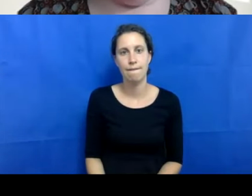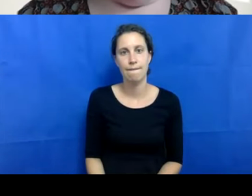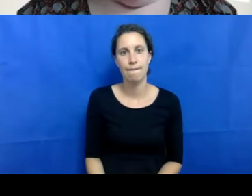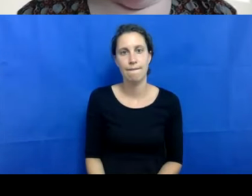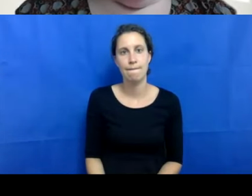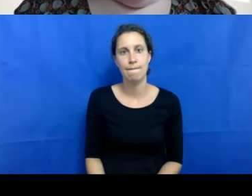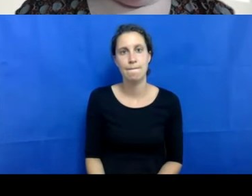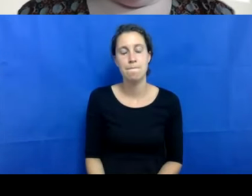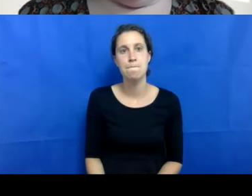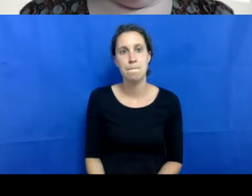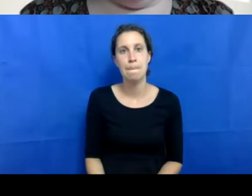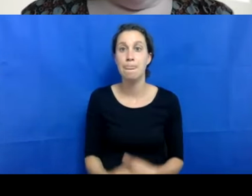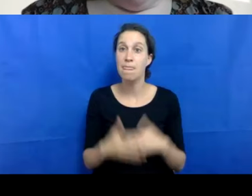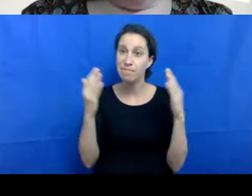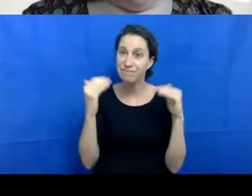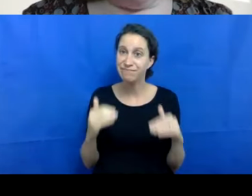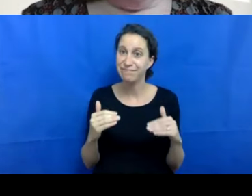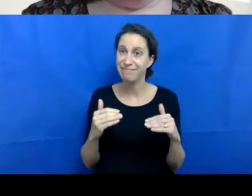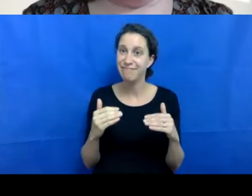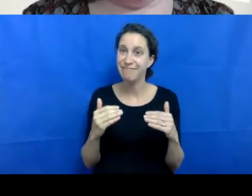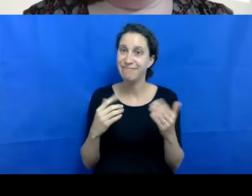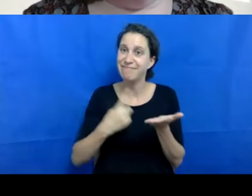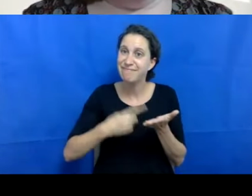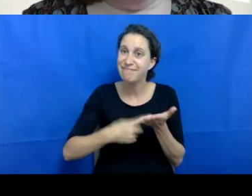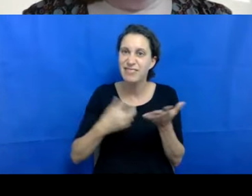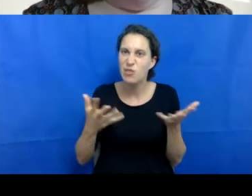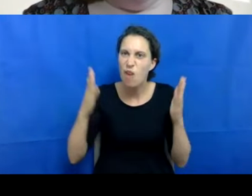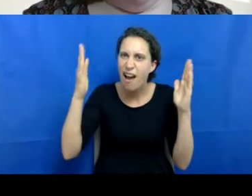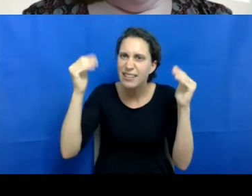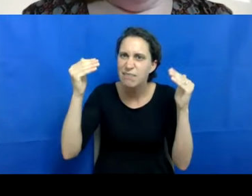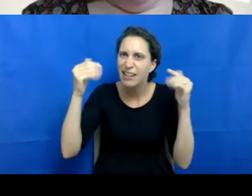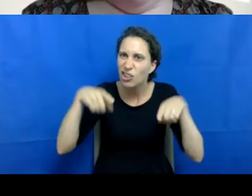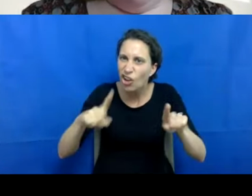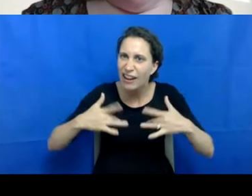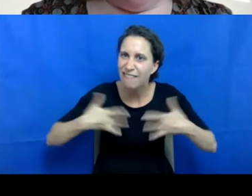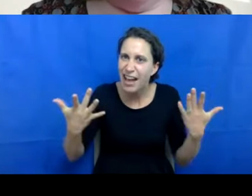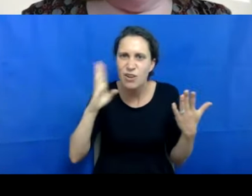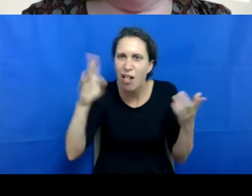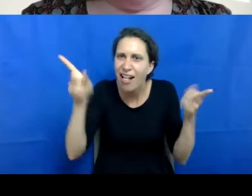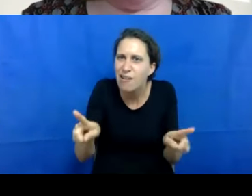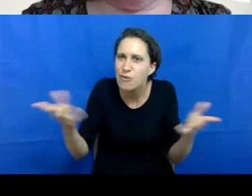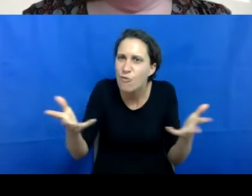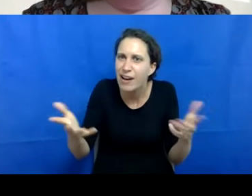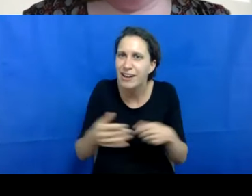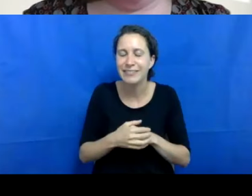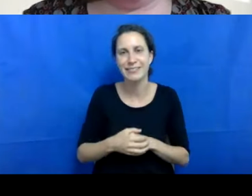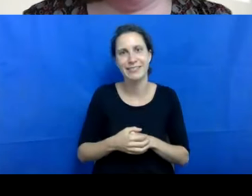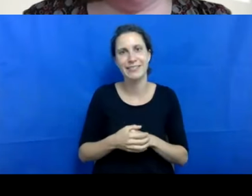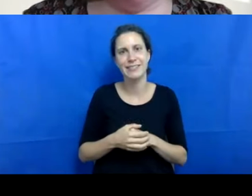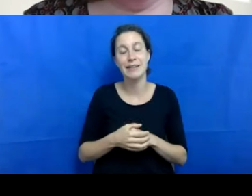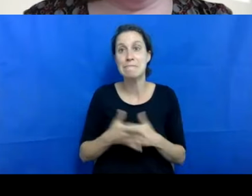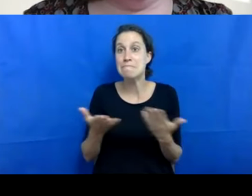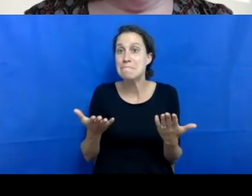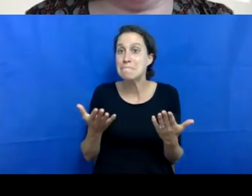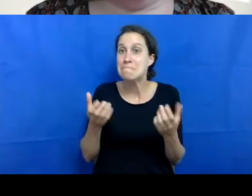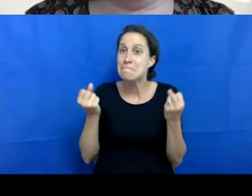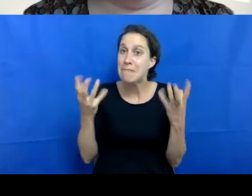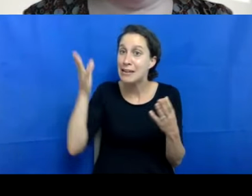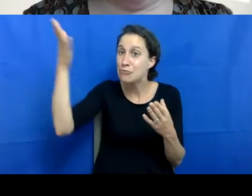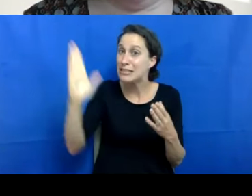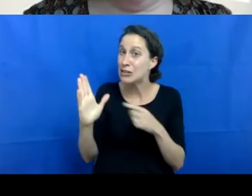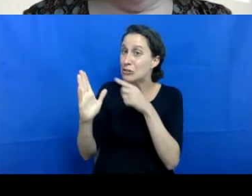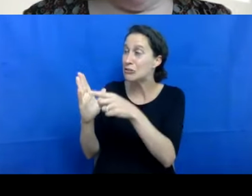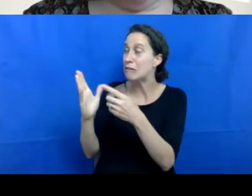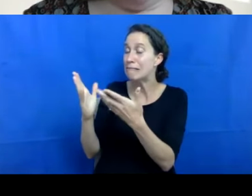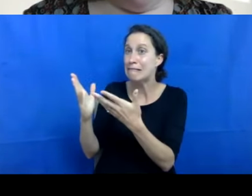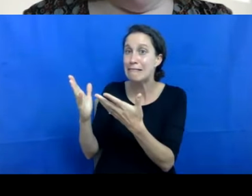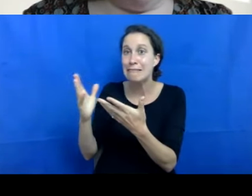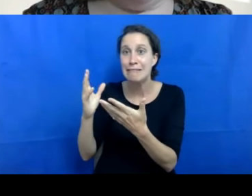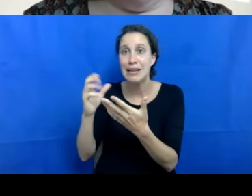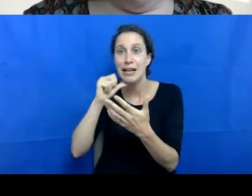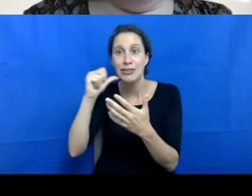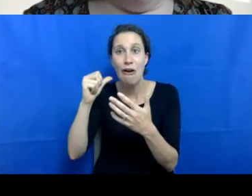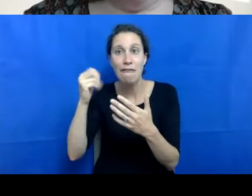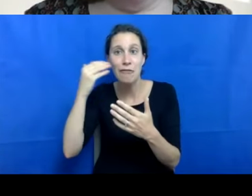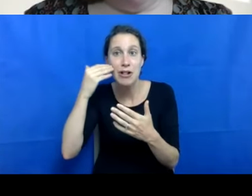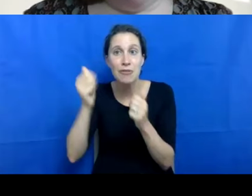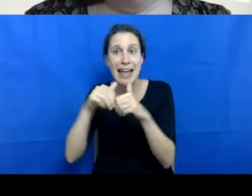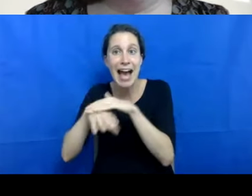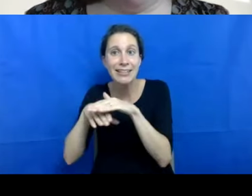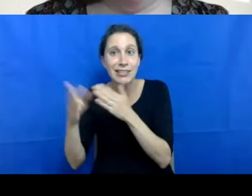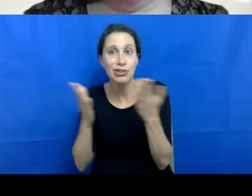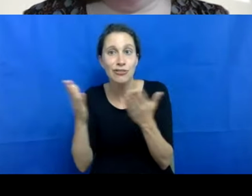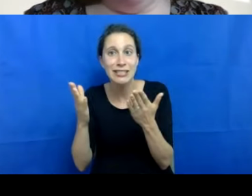Let's talk about what to expect during the event itself. For many presenters, they may be new to working with access services, including captioning and American Sign Language.